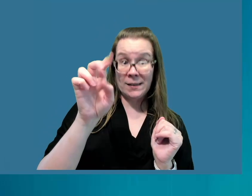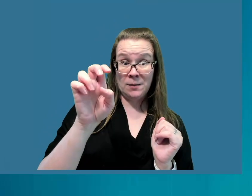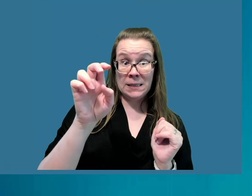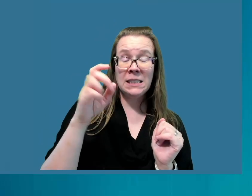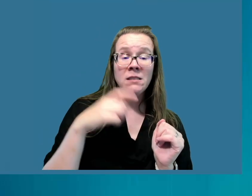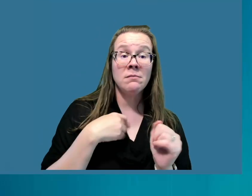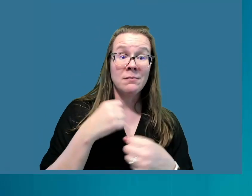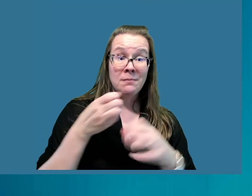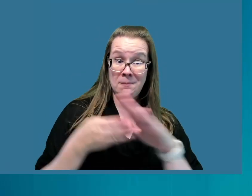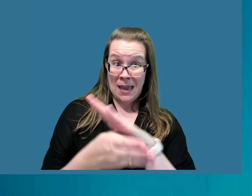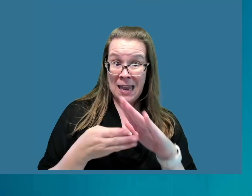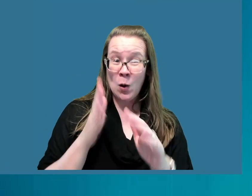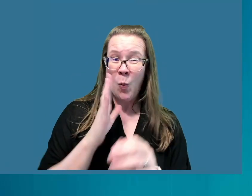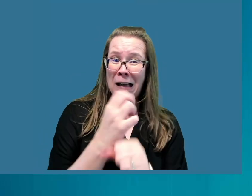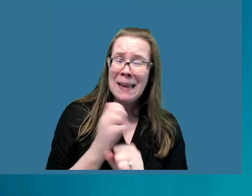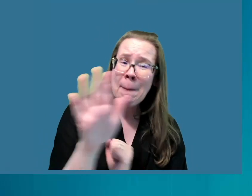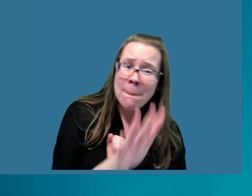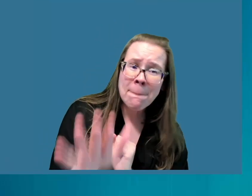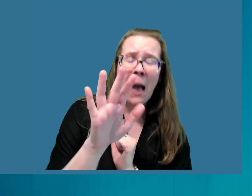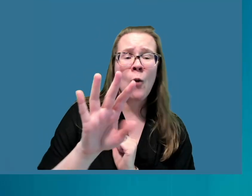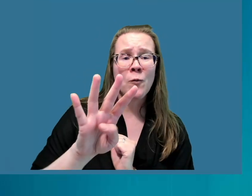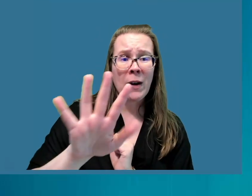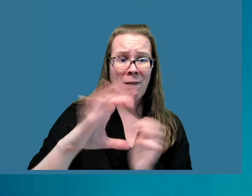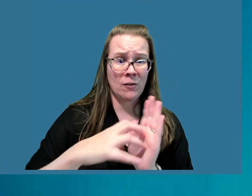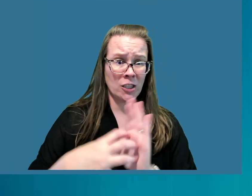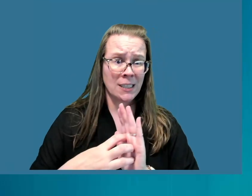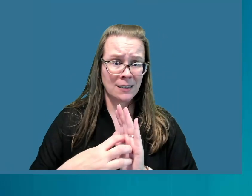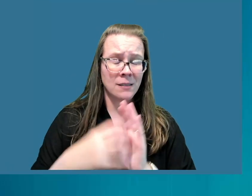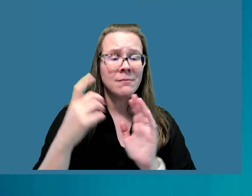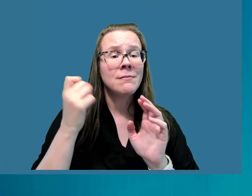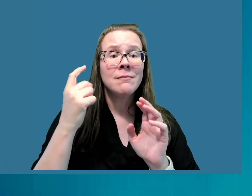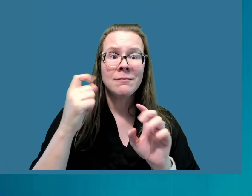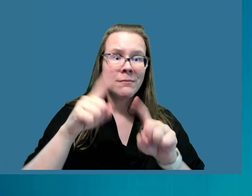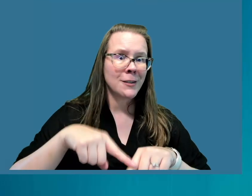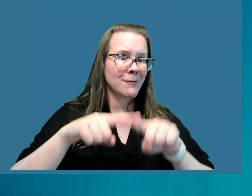are most--the most important essentials to getting the best bake from your cookies.